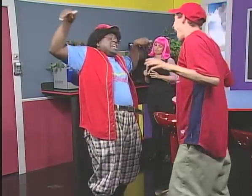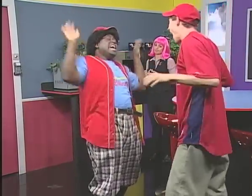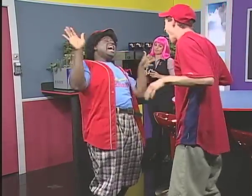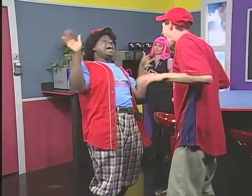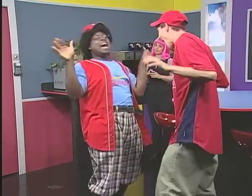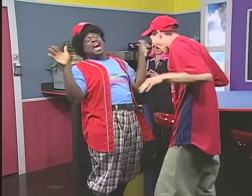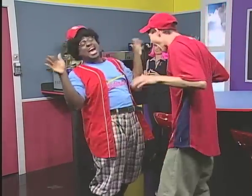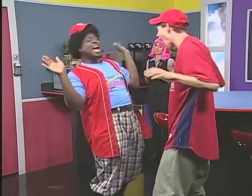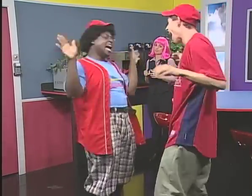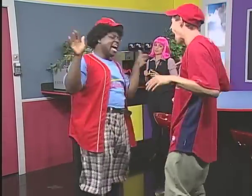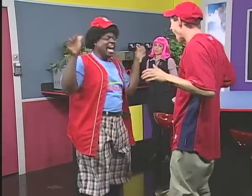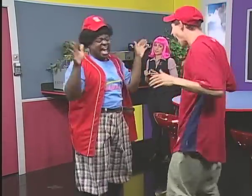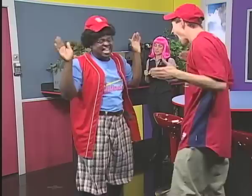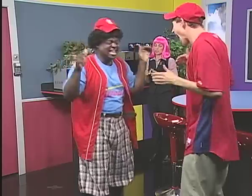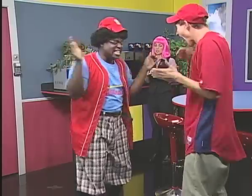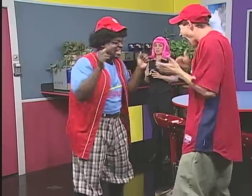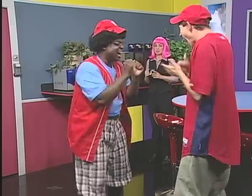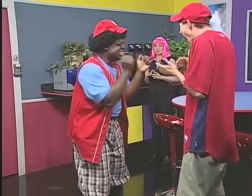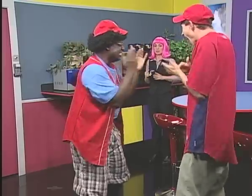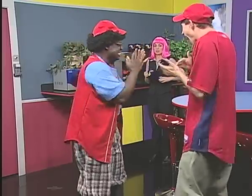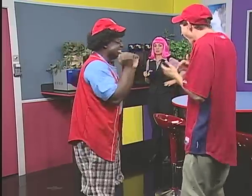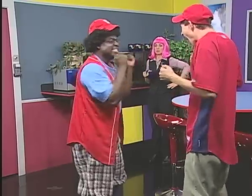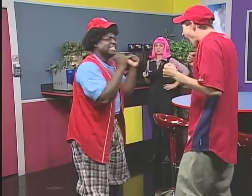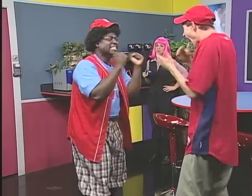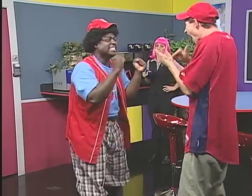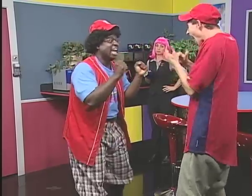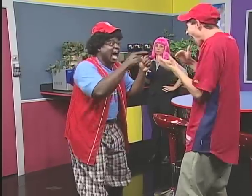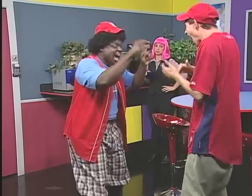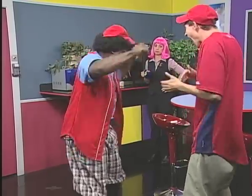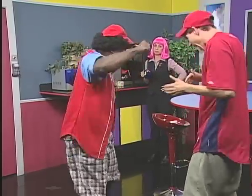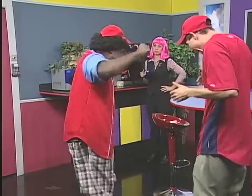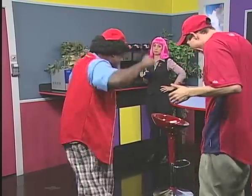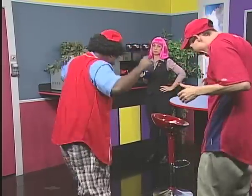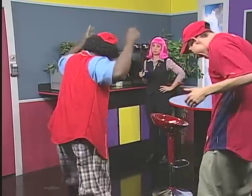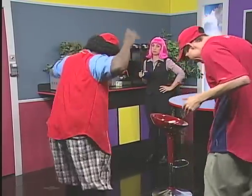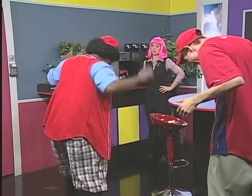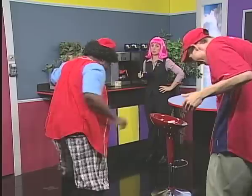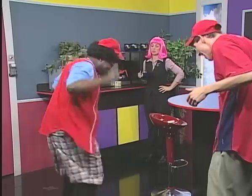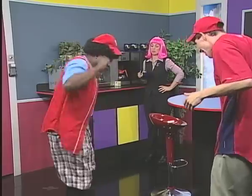GO CARDINALS! DO IT AGAIN.